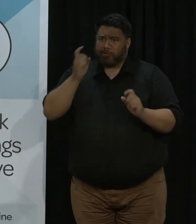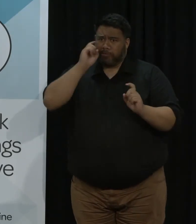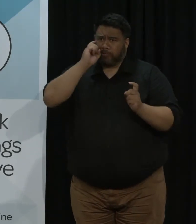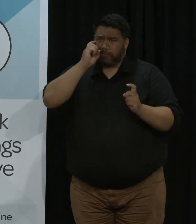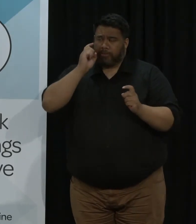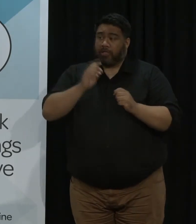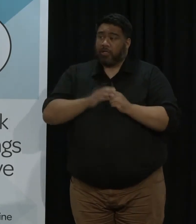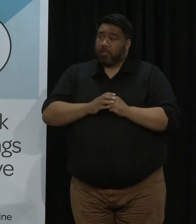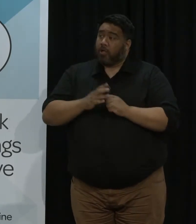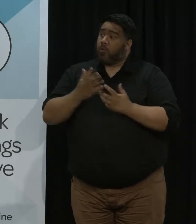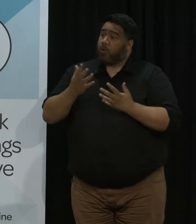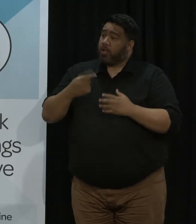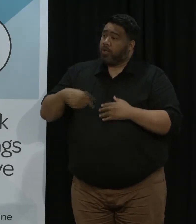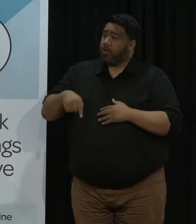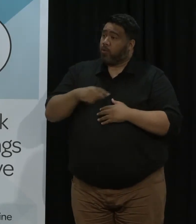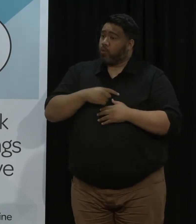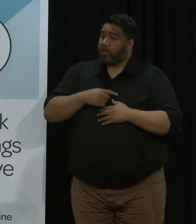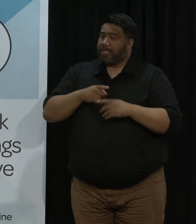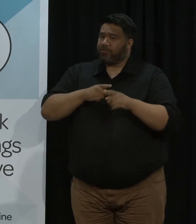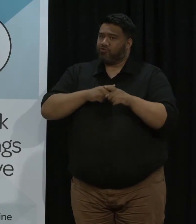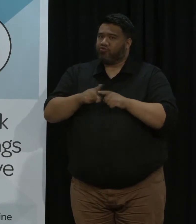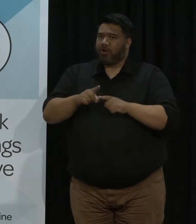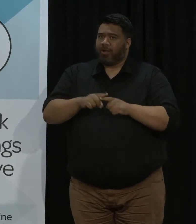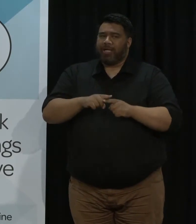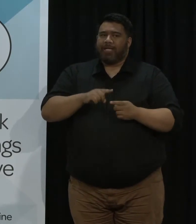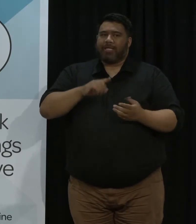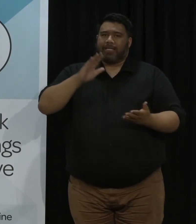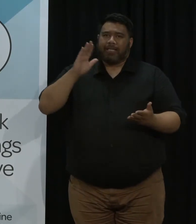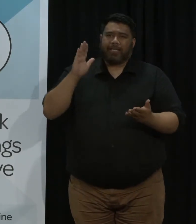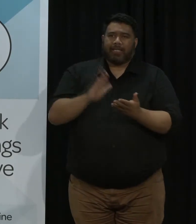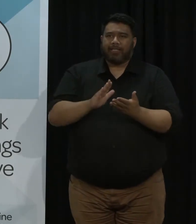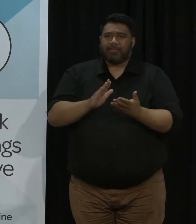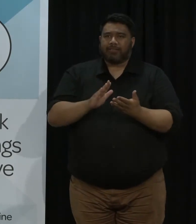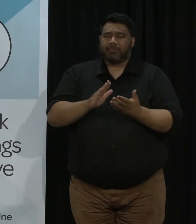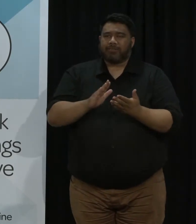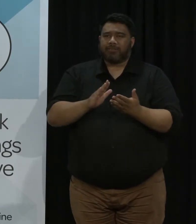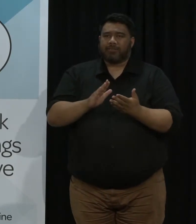Auckland.